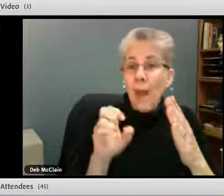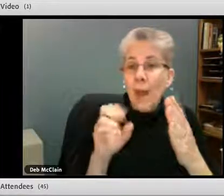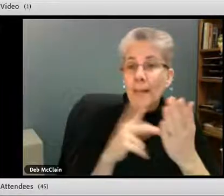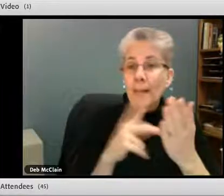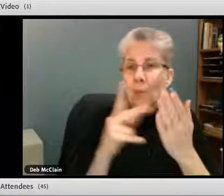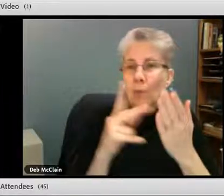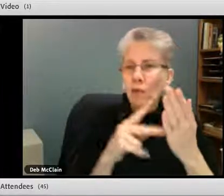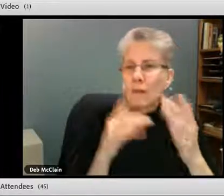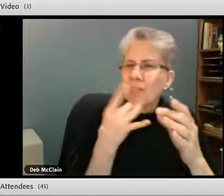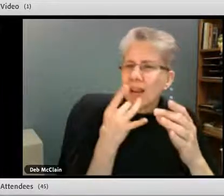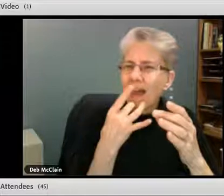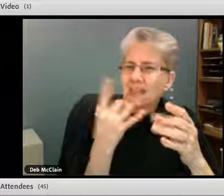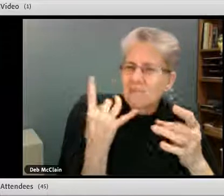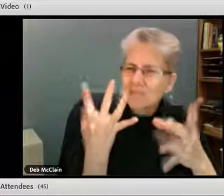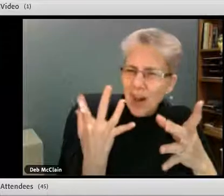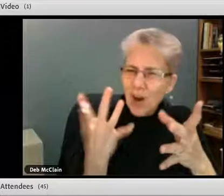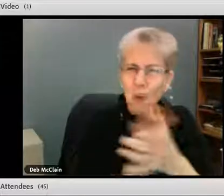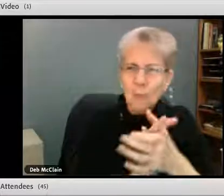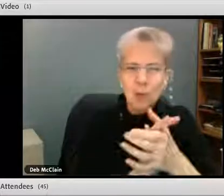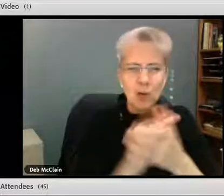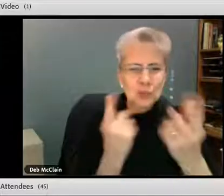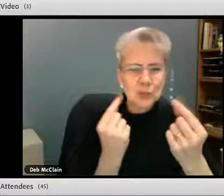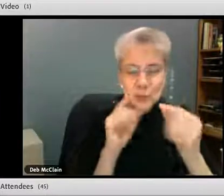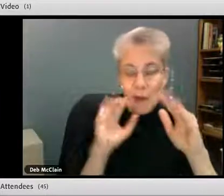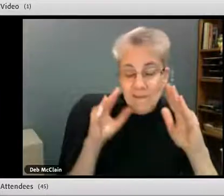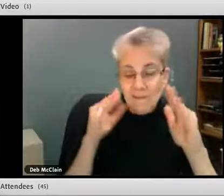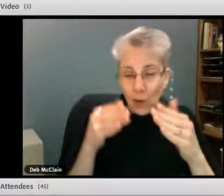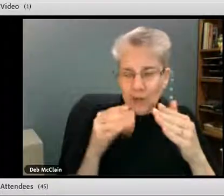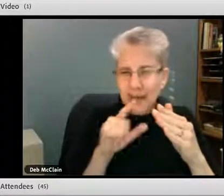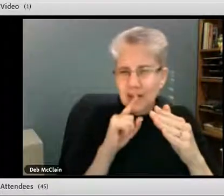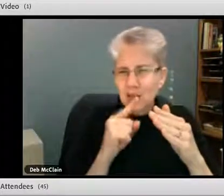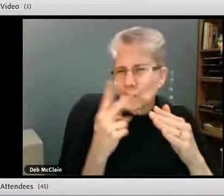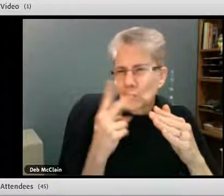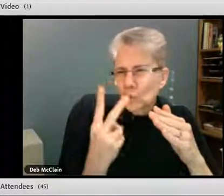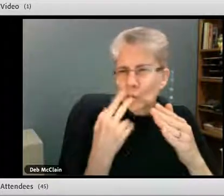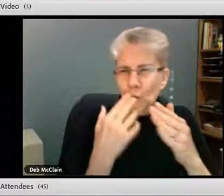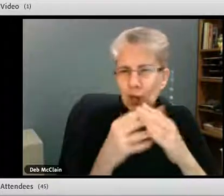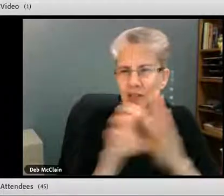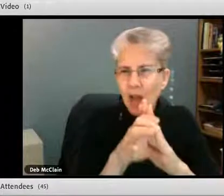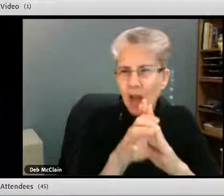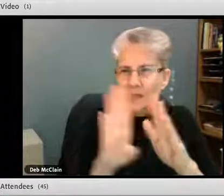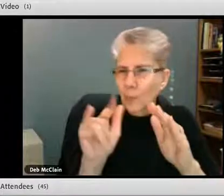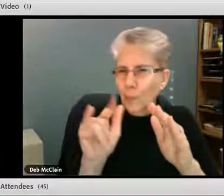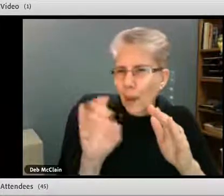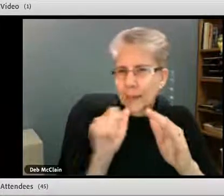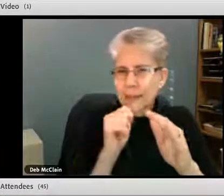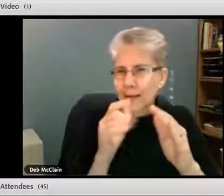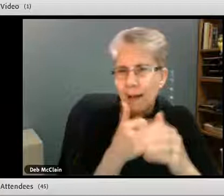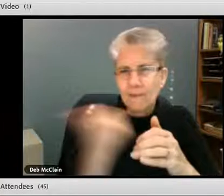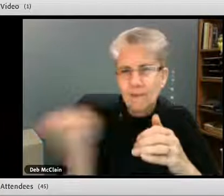Just really focus on taking a really couple of good shots of the brownies then and things like that.